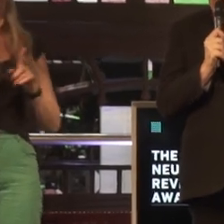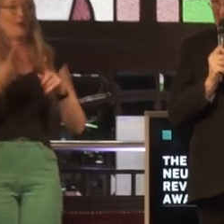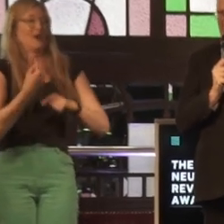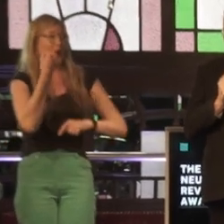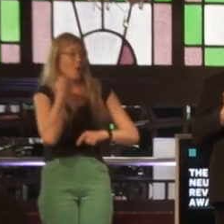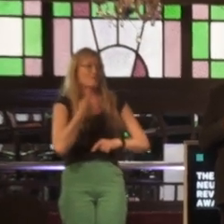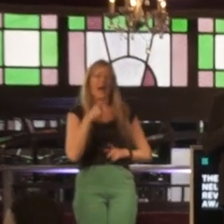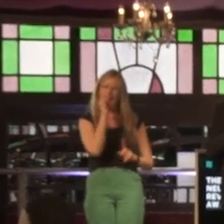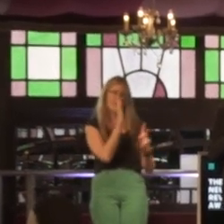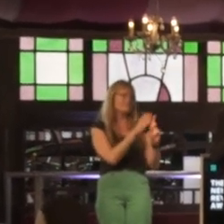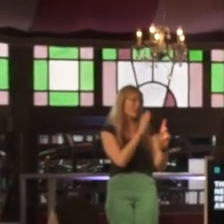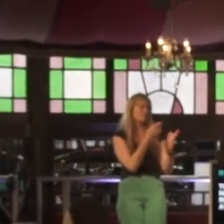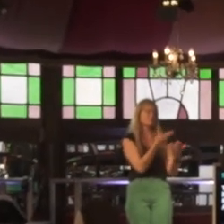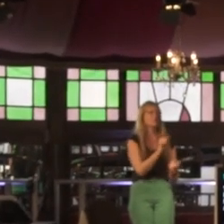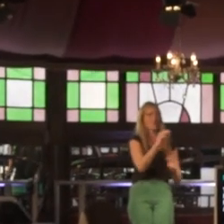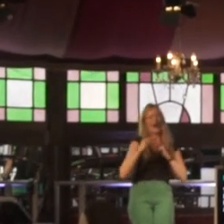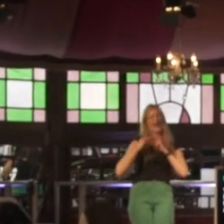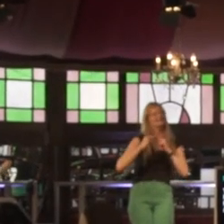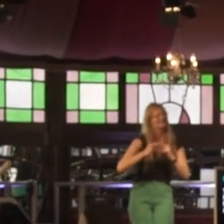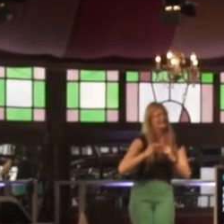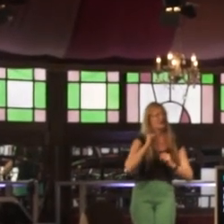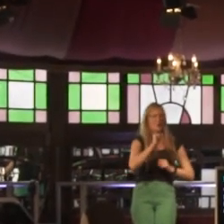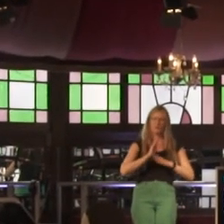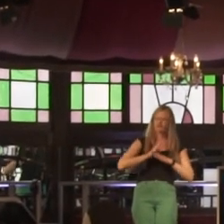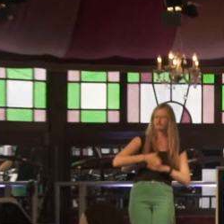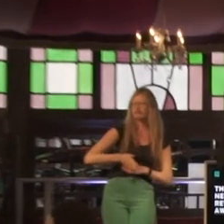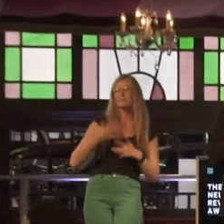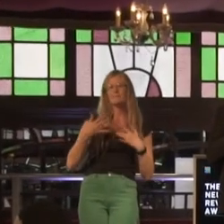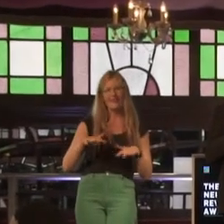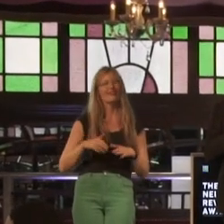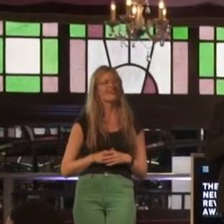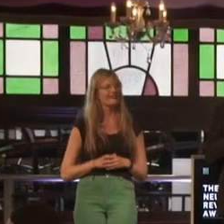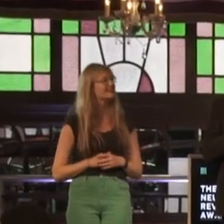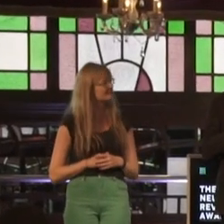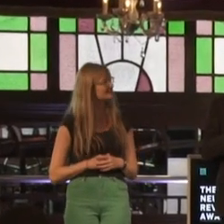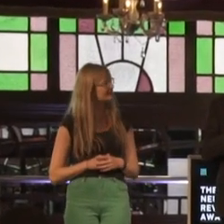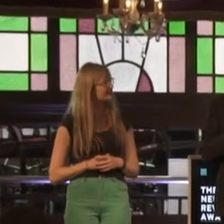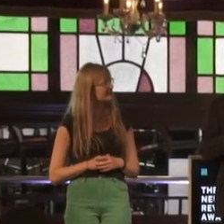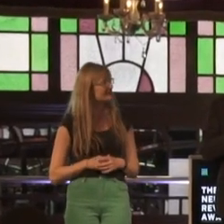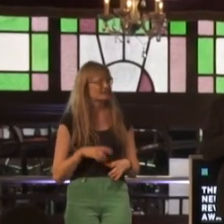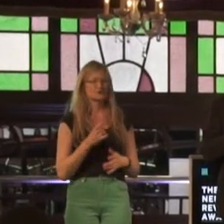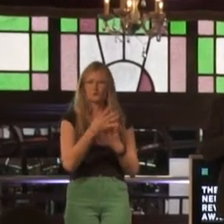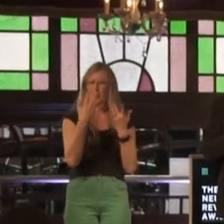I could see the legacy and amount of work and the amount of stuff that's happened over the years.